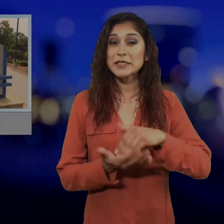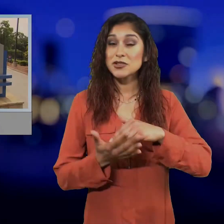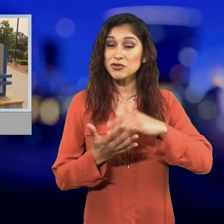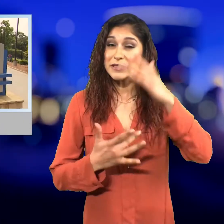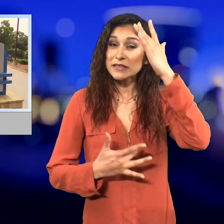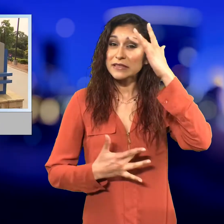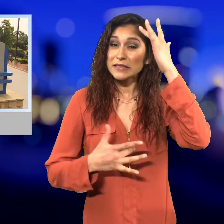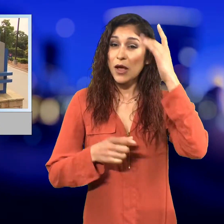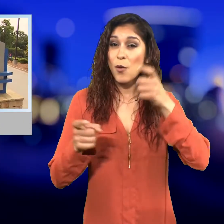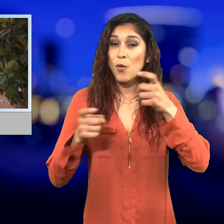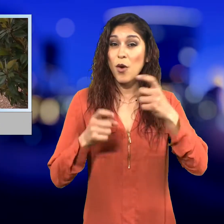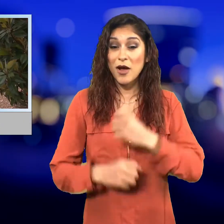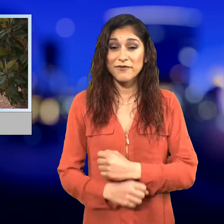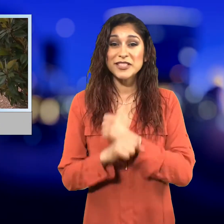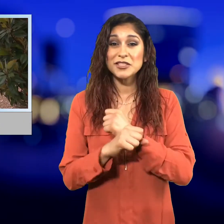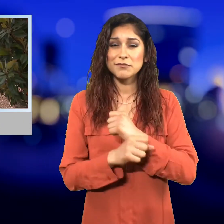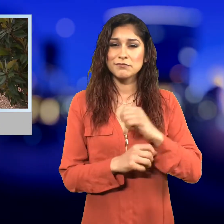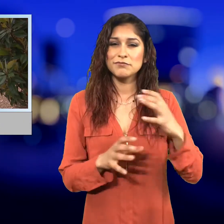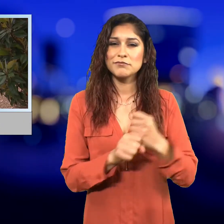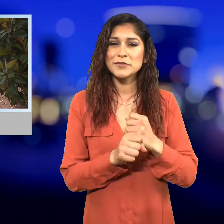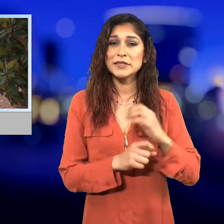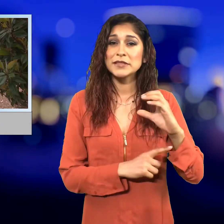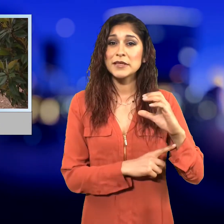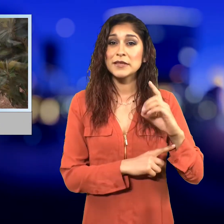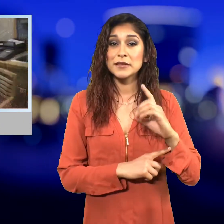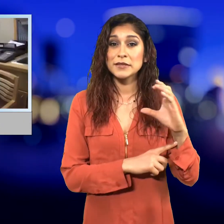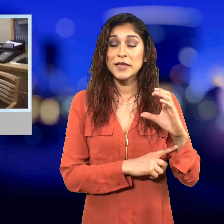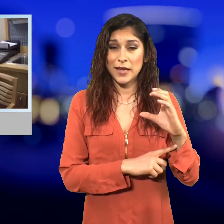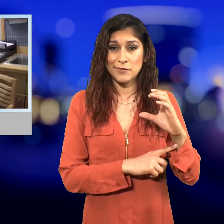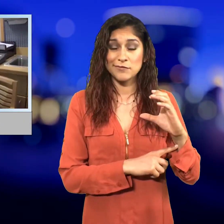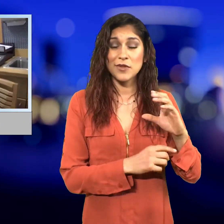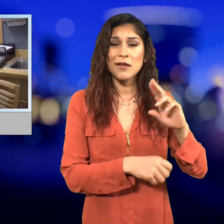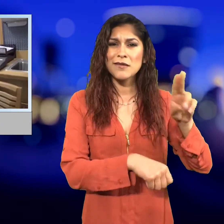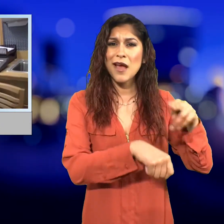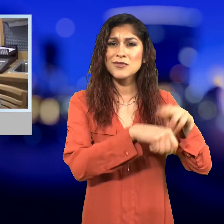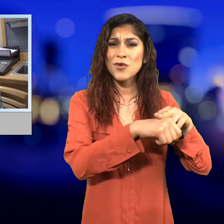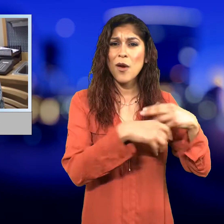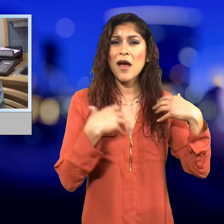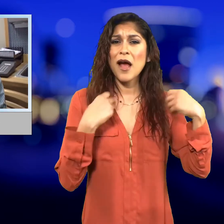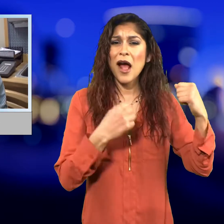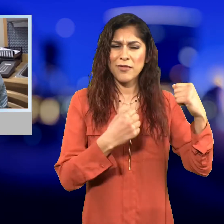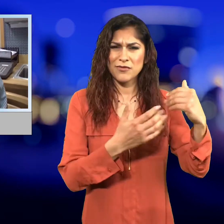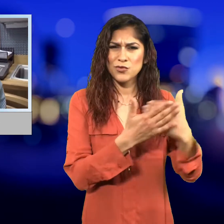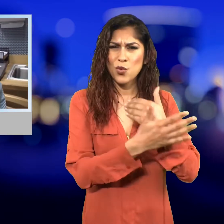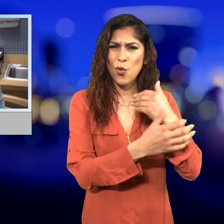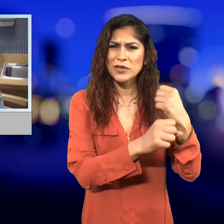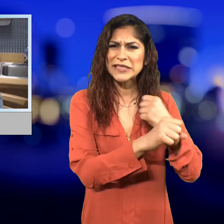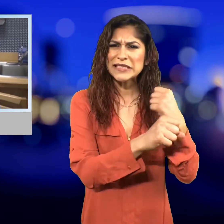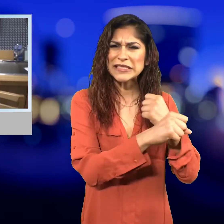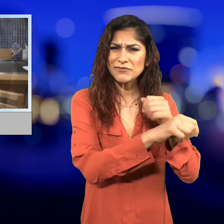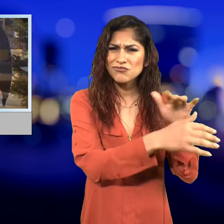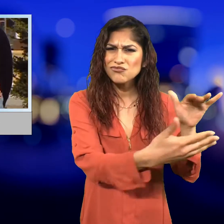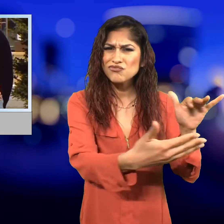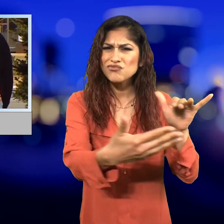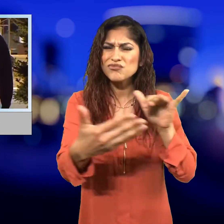A new study published by the Centers for Disease Control and Prevention (CDC) national health